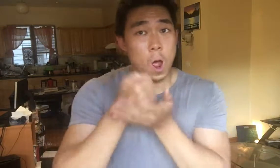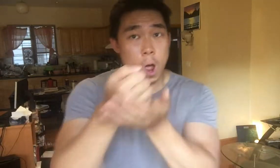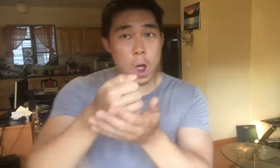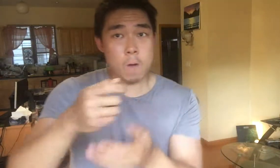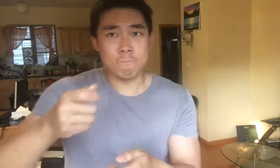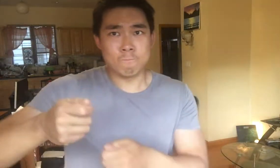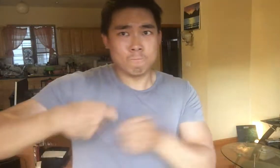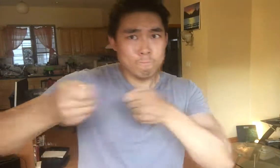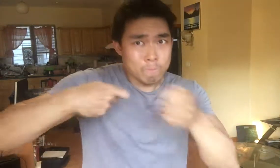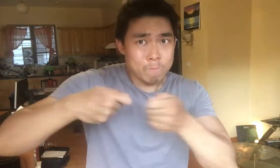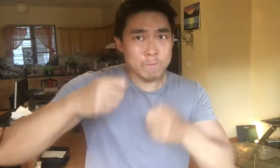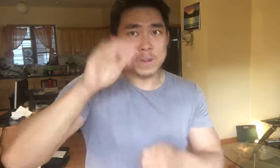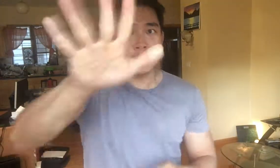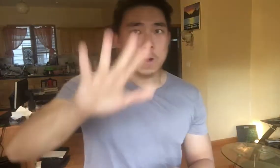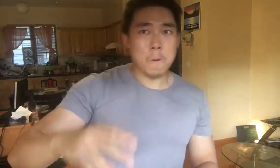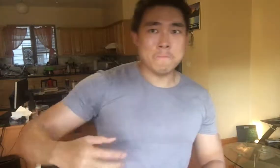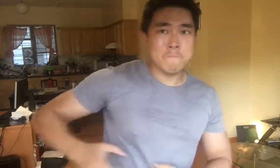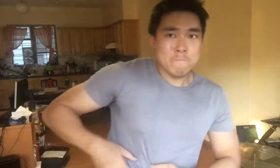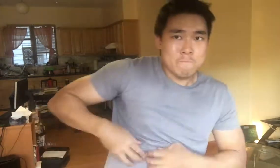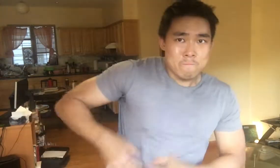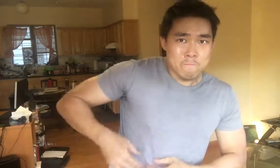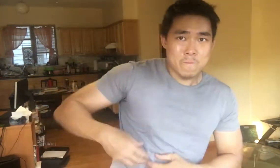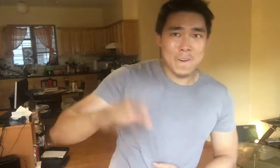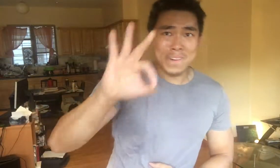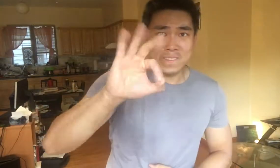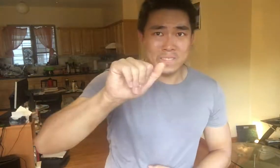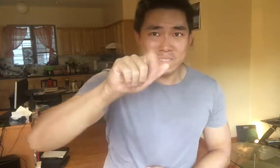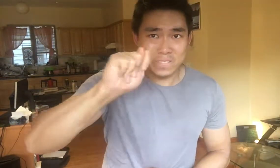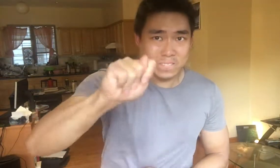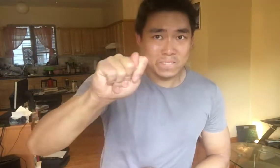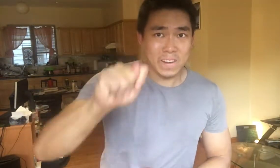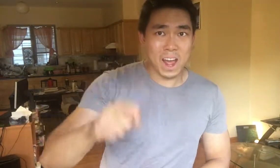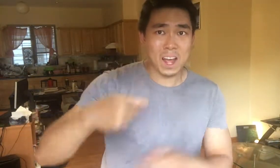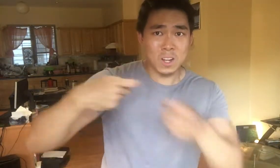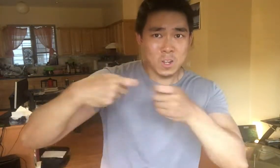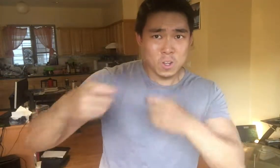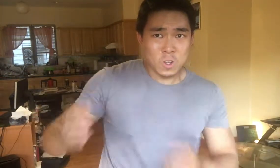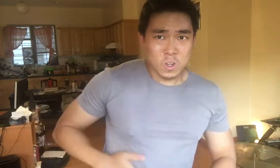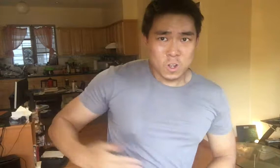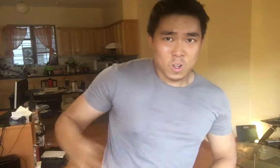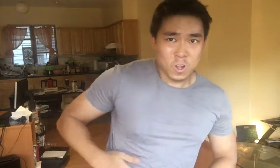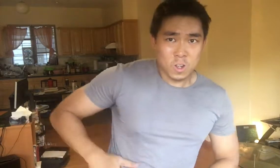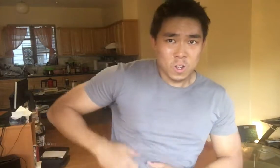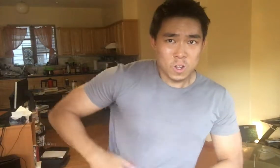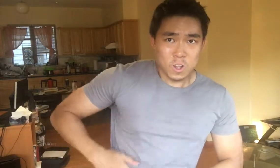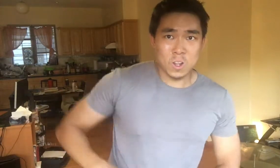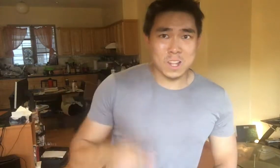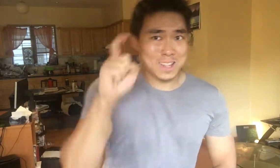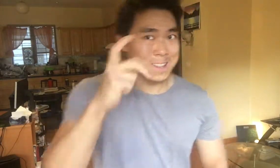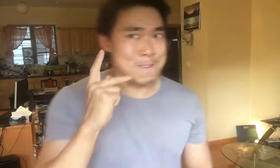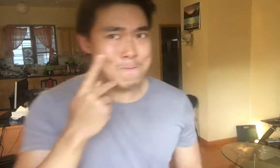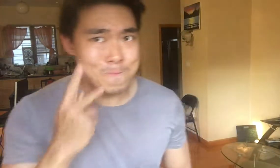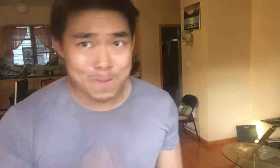Consuming protein can also increase levels of the hormone glucagon, and glucagon can help to control body fat